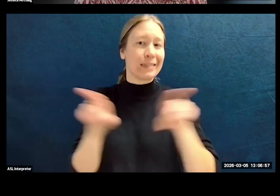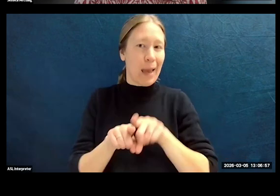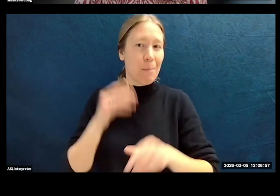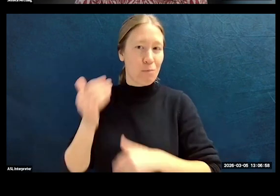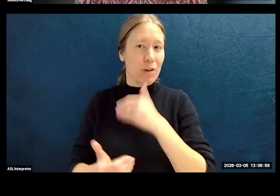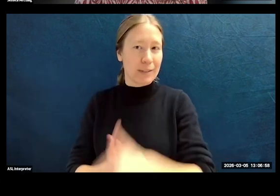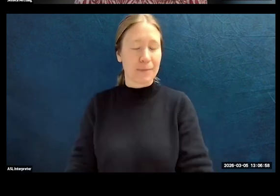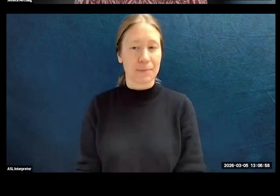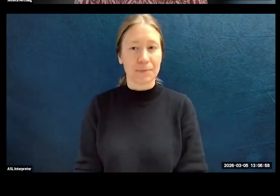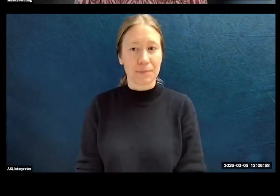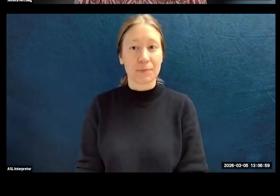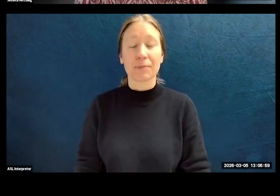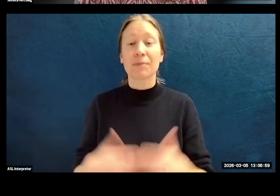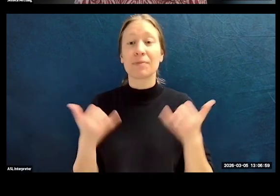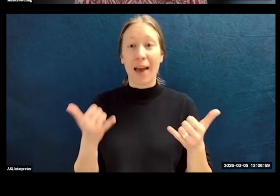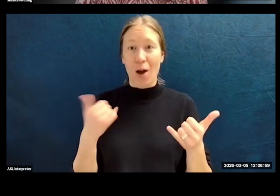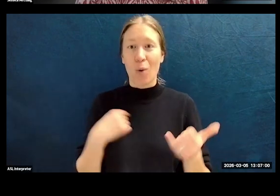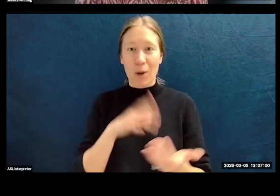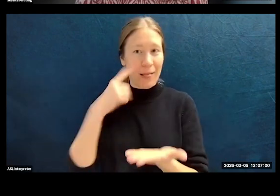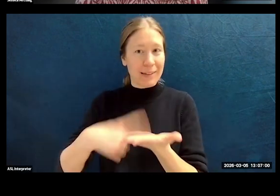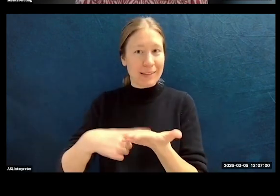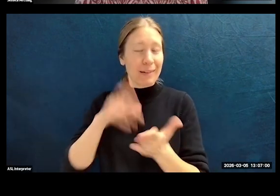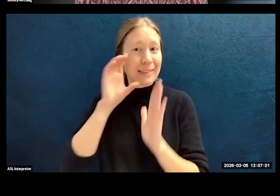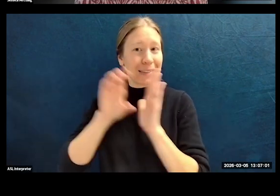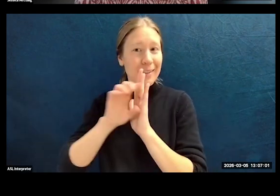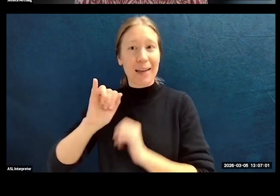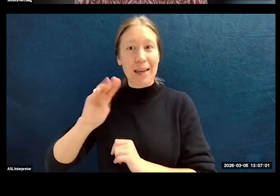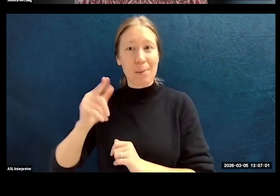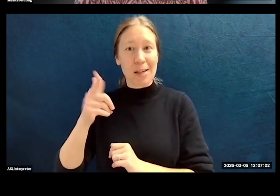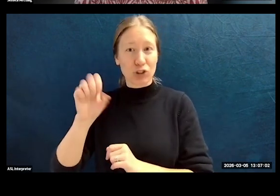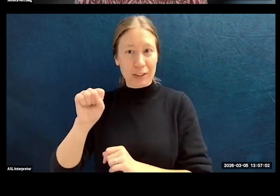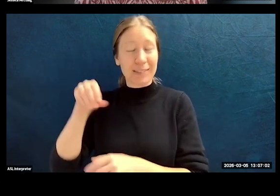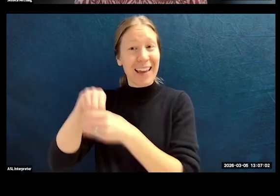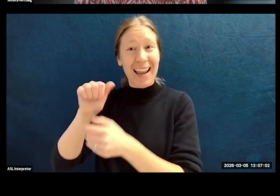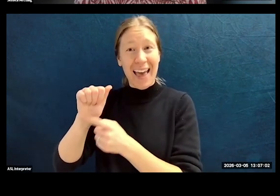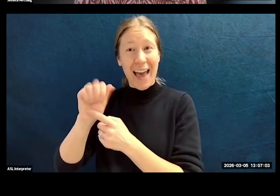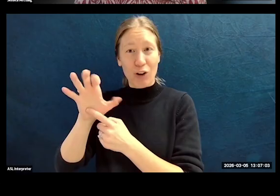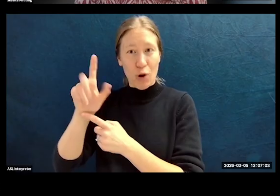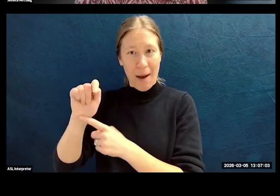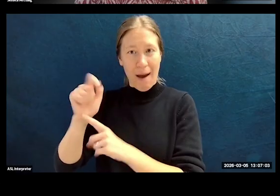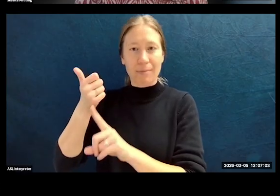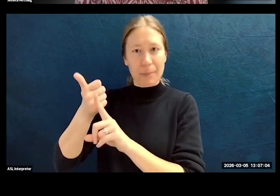Next, let's talk about images. In Acrobat, images are called figures, and there are two ways to tag figures.